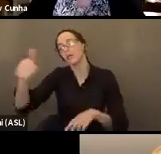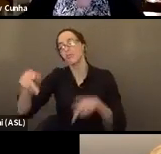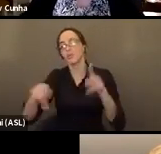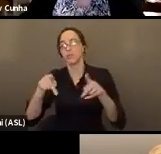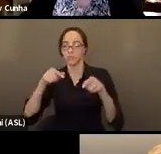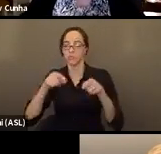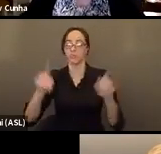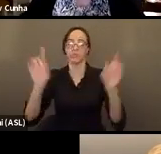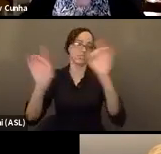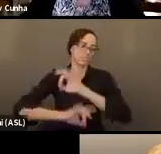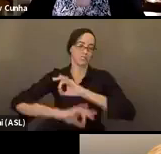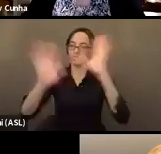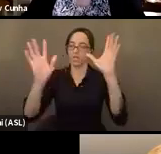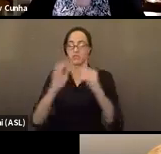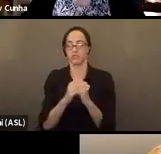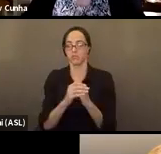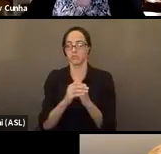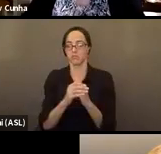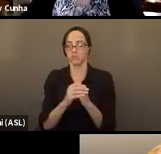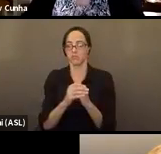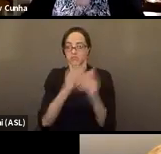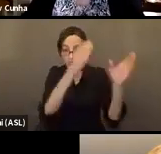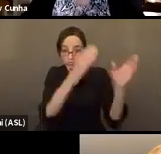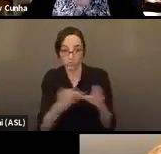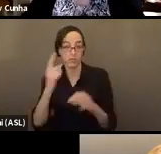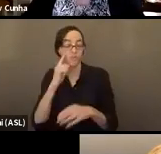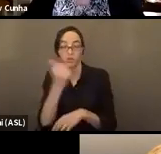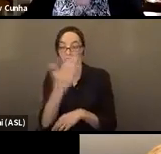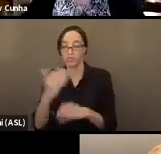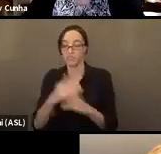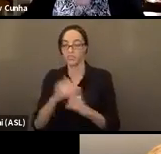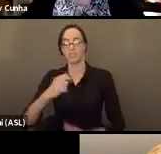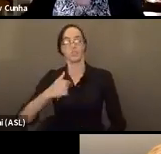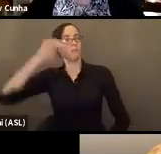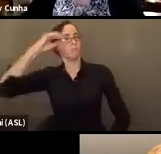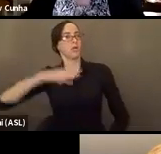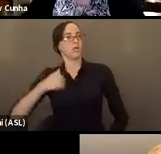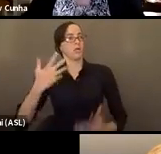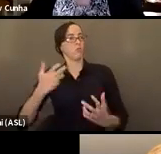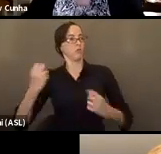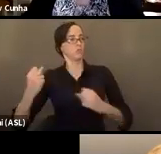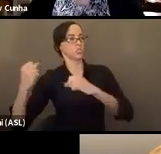um uh you know i i'm a man and i want to be strong and i want to be able to take care of myself and